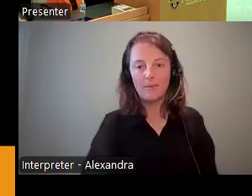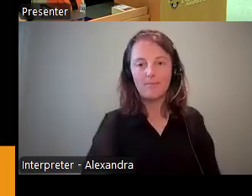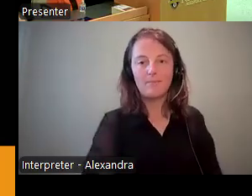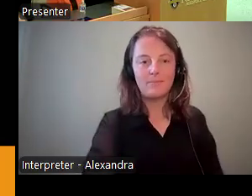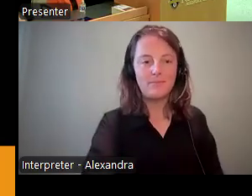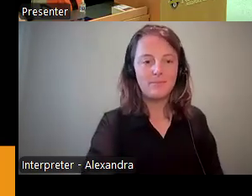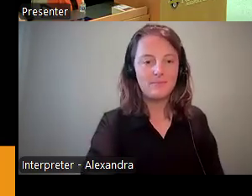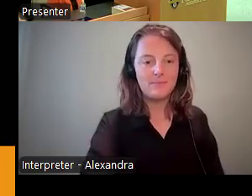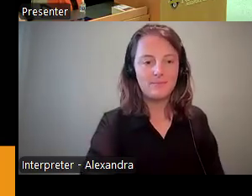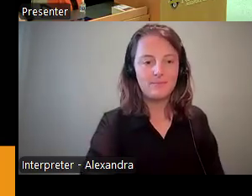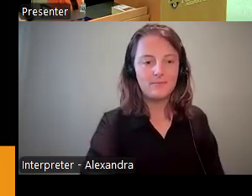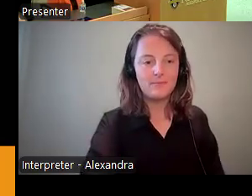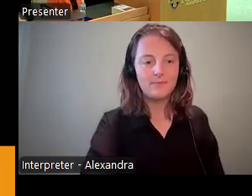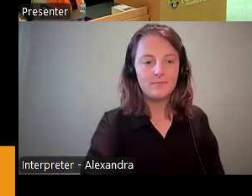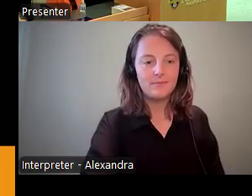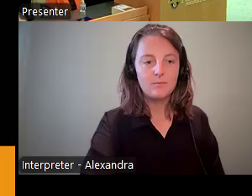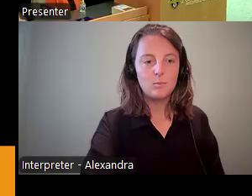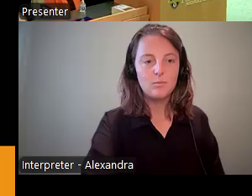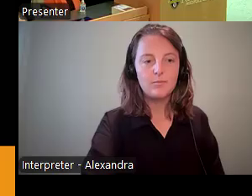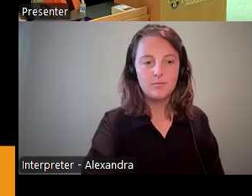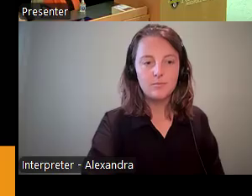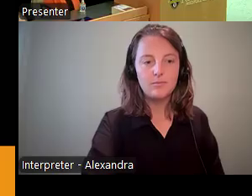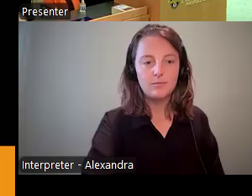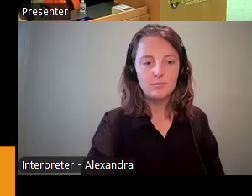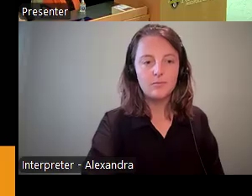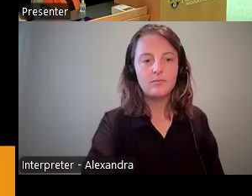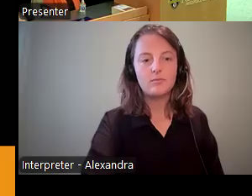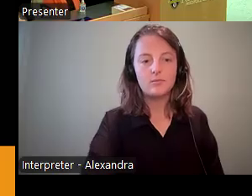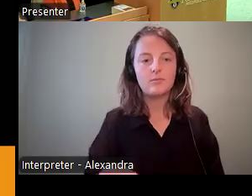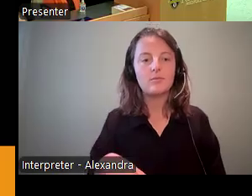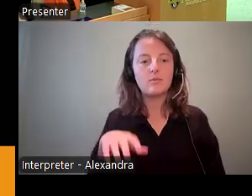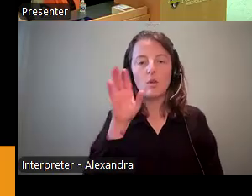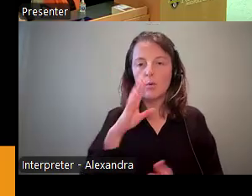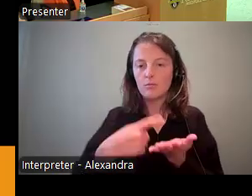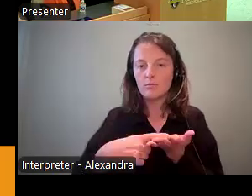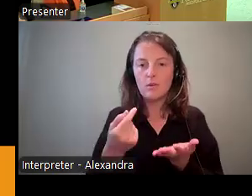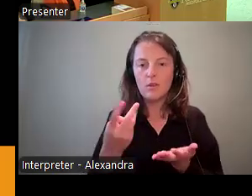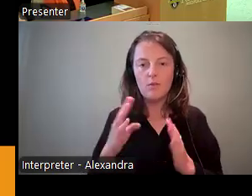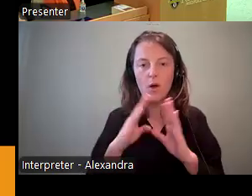while we're waiting, I would like to cover a housekeeping item that I've been asked to do.